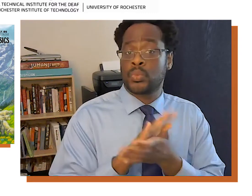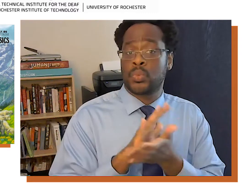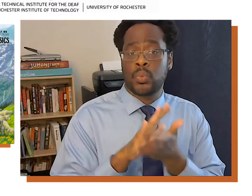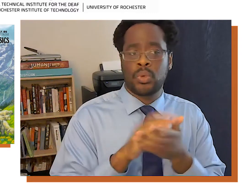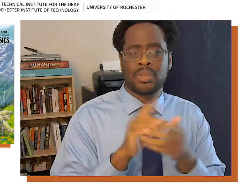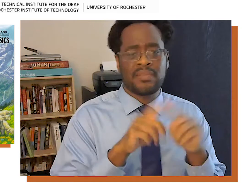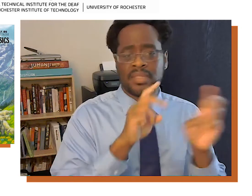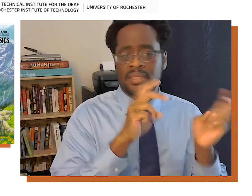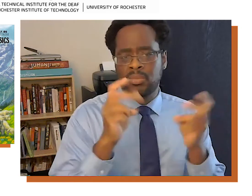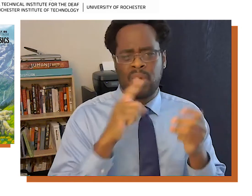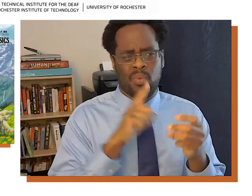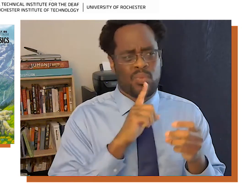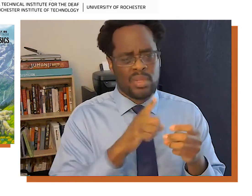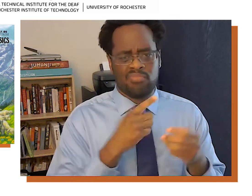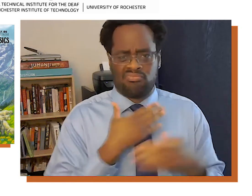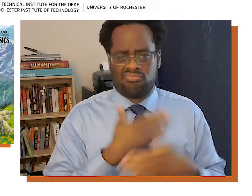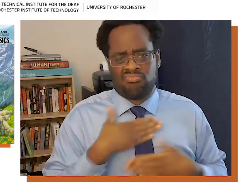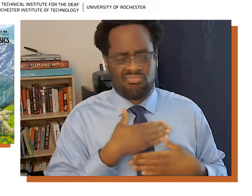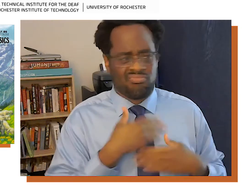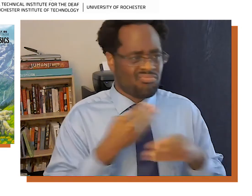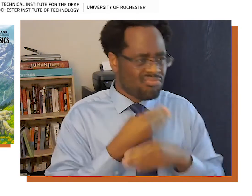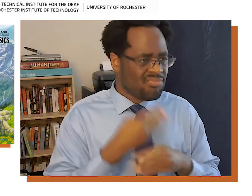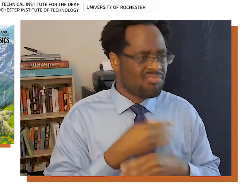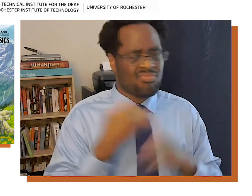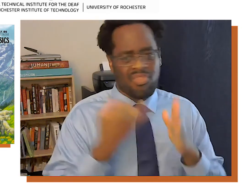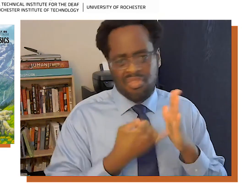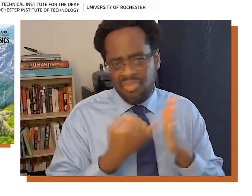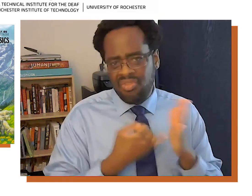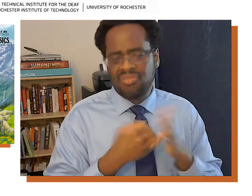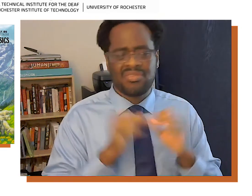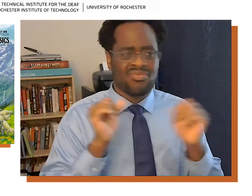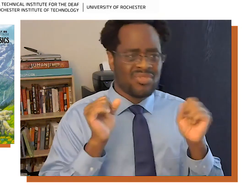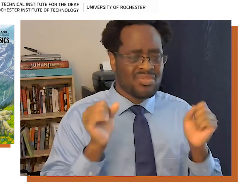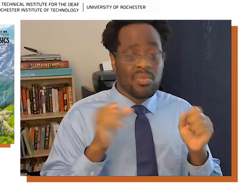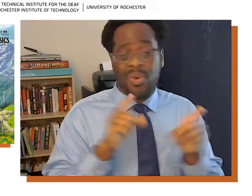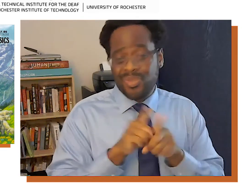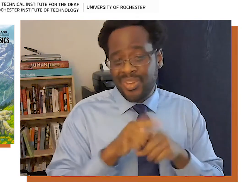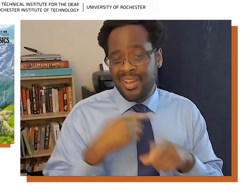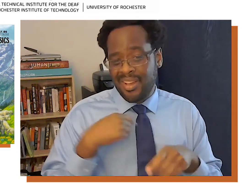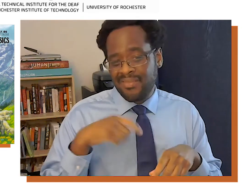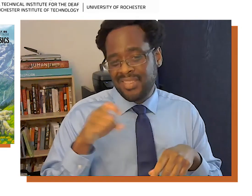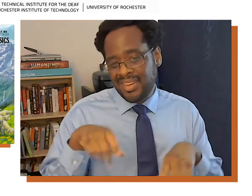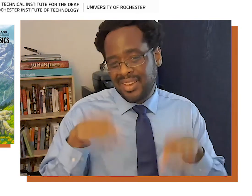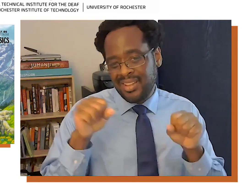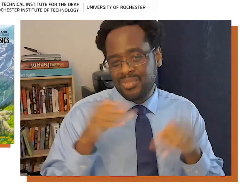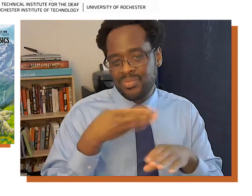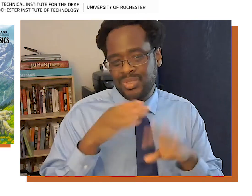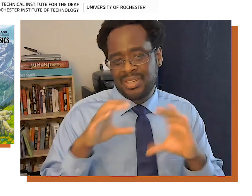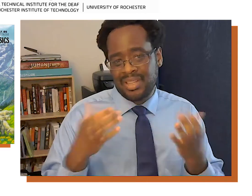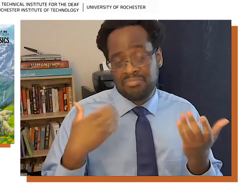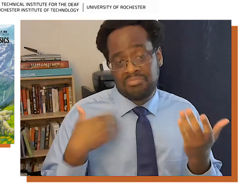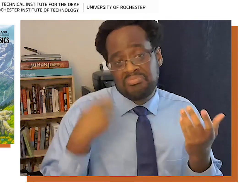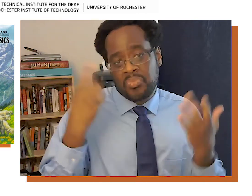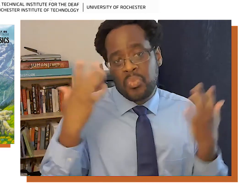In school, I remember, I liked a variety of topics-- math and art and gym.